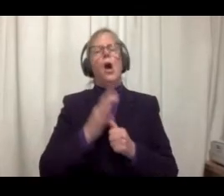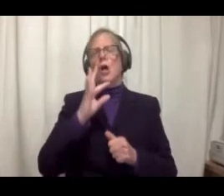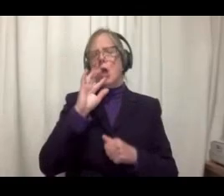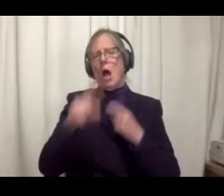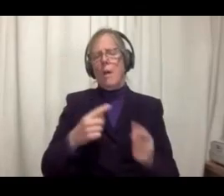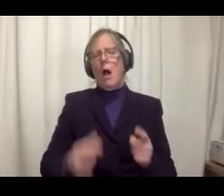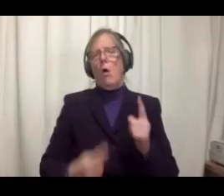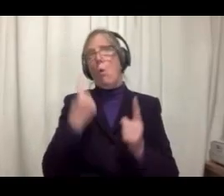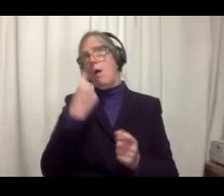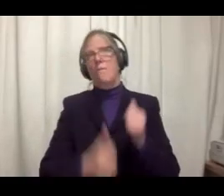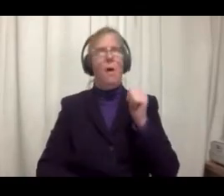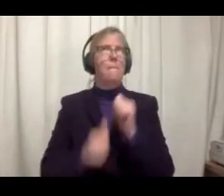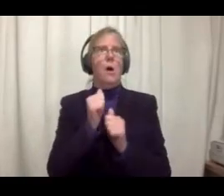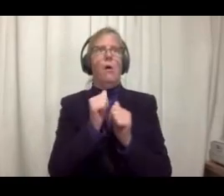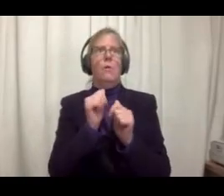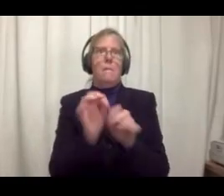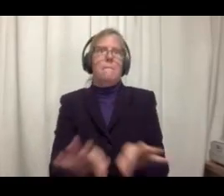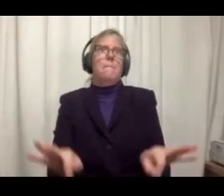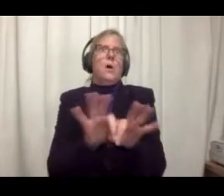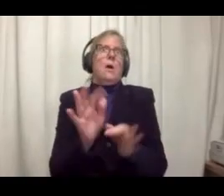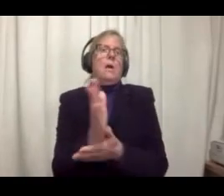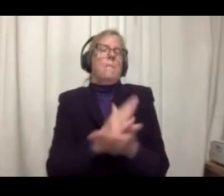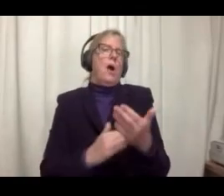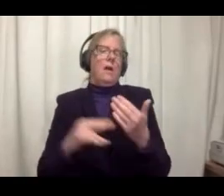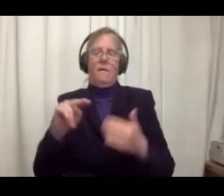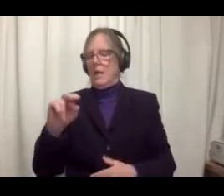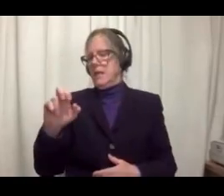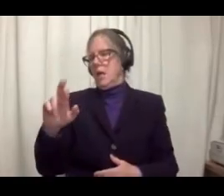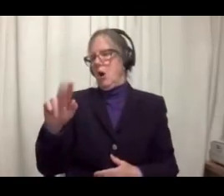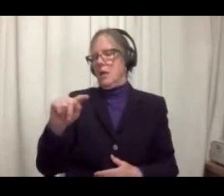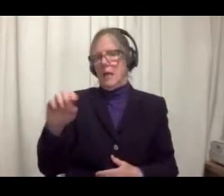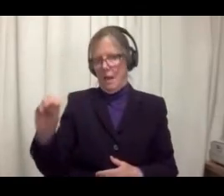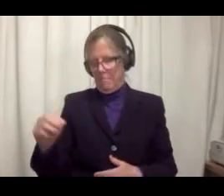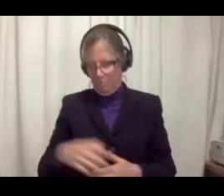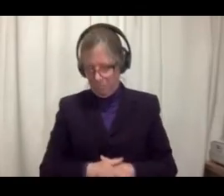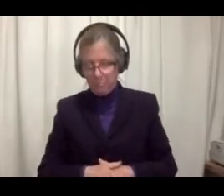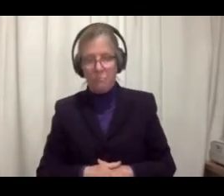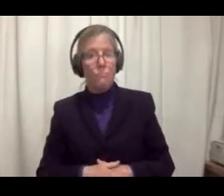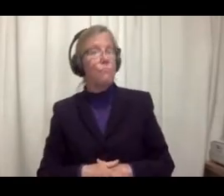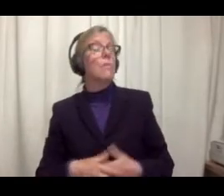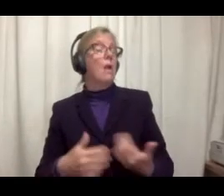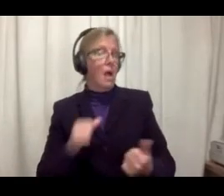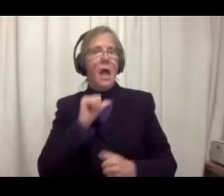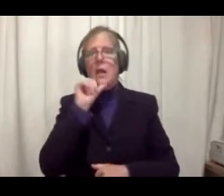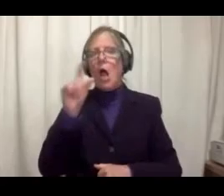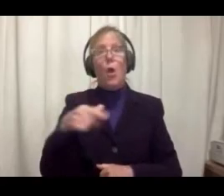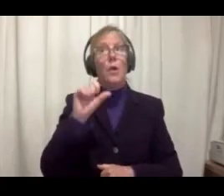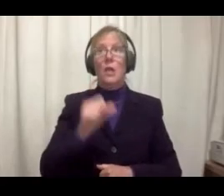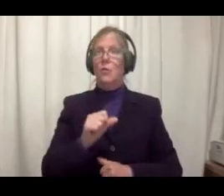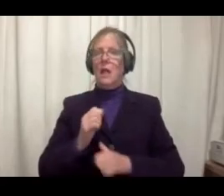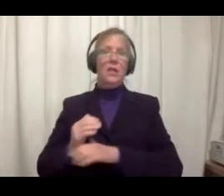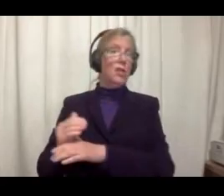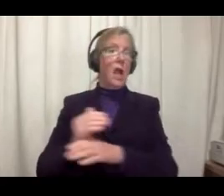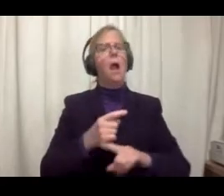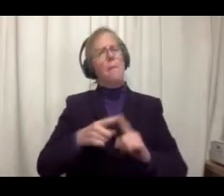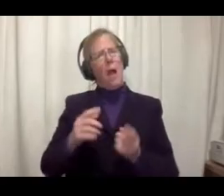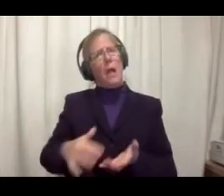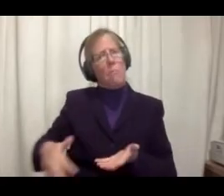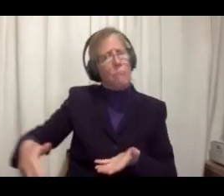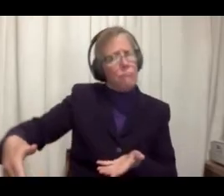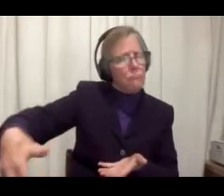of the NCRTM: the ability to not just share, but to gather. This is a place where you can